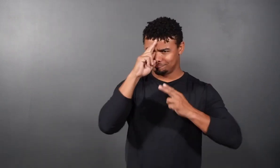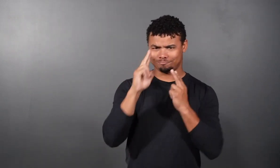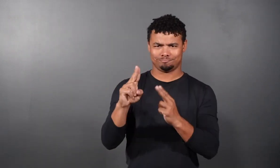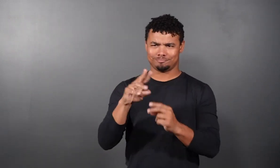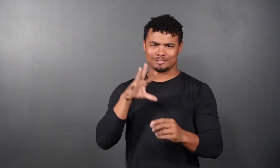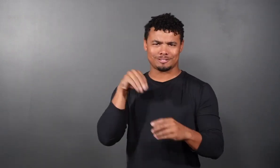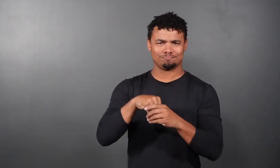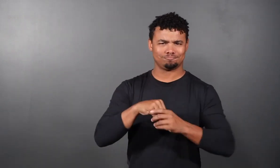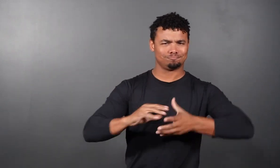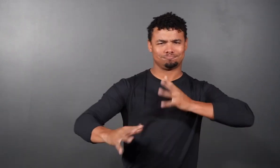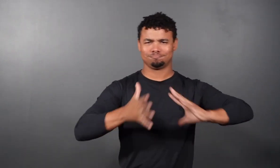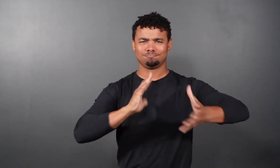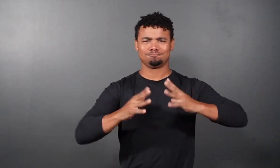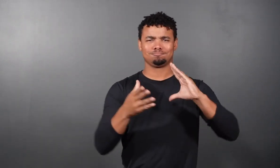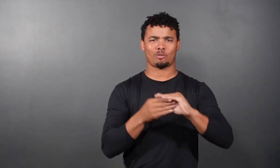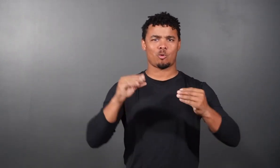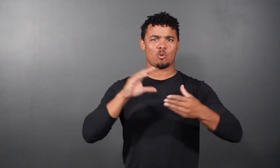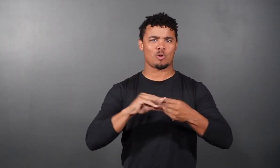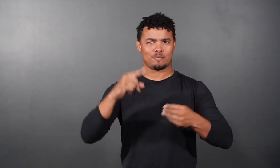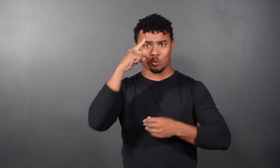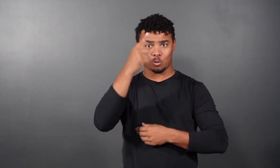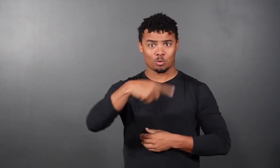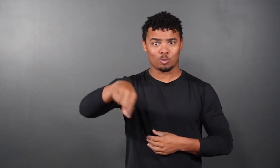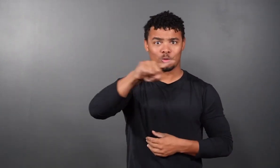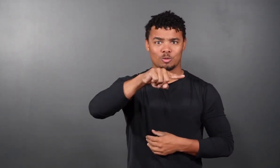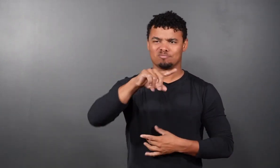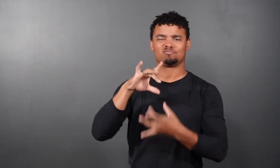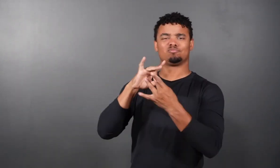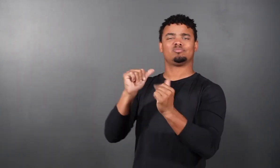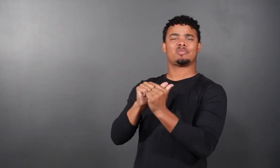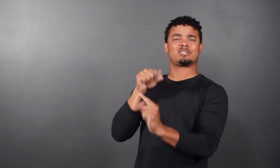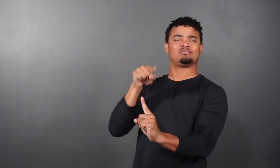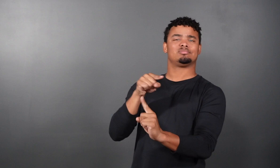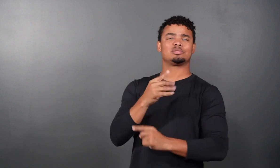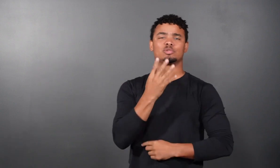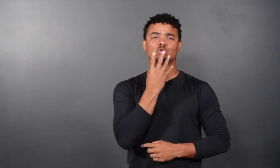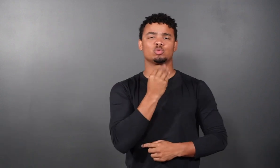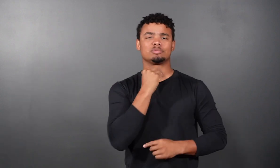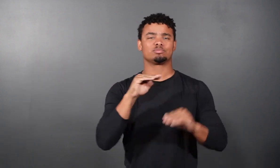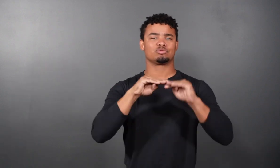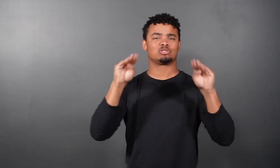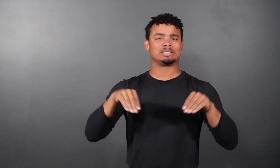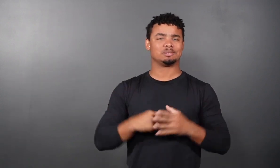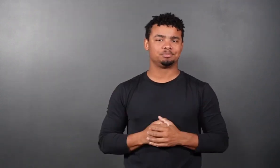and also so honored to be today’s storyteller for you all! These stories were made in collaboration with Jewish Museum!